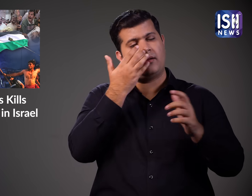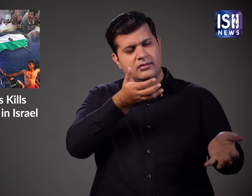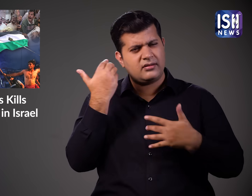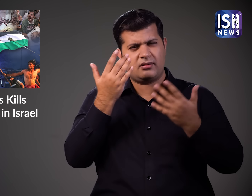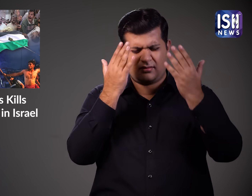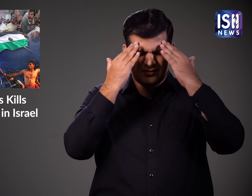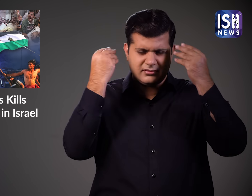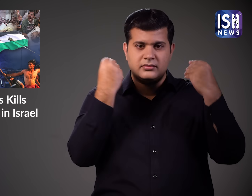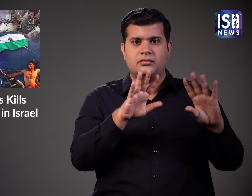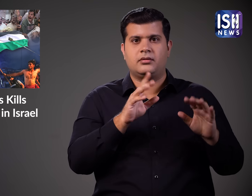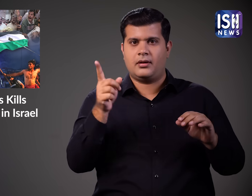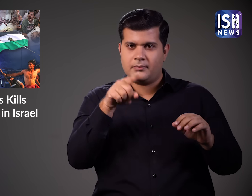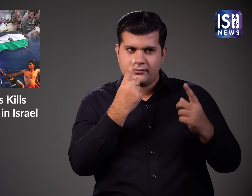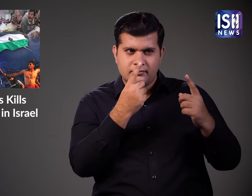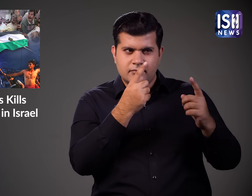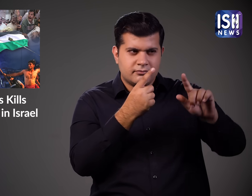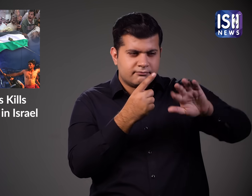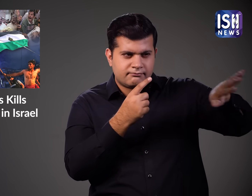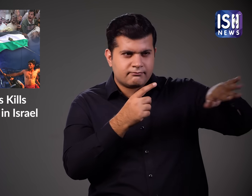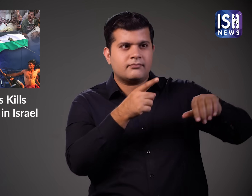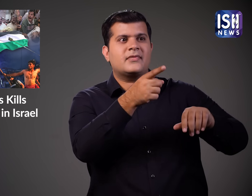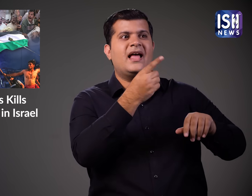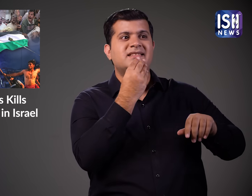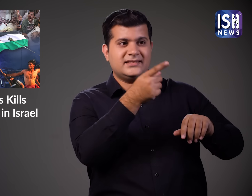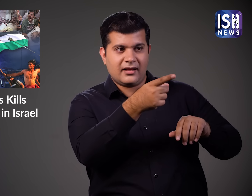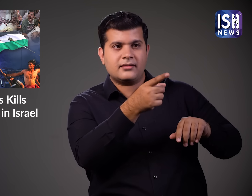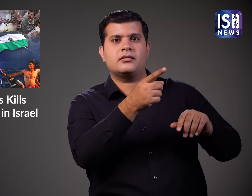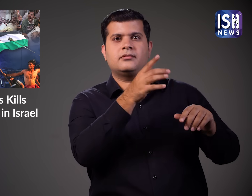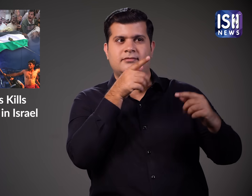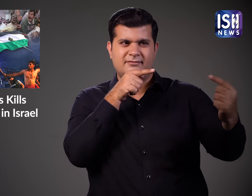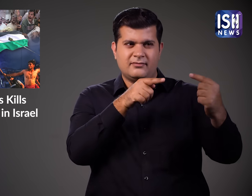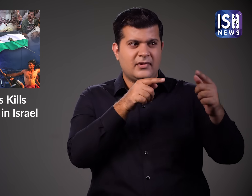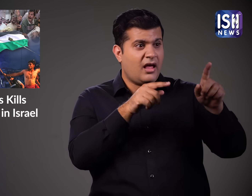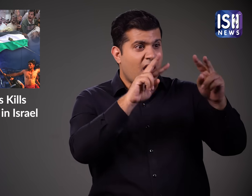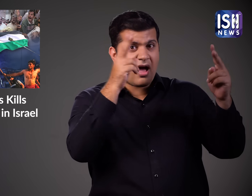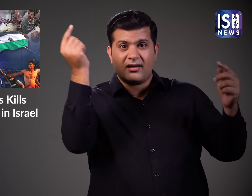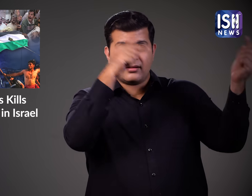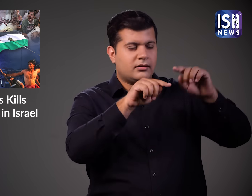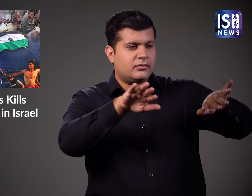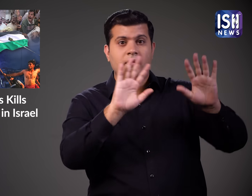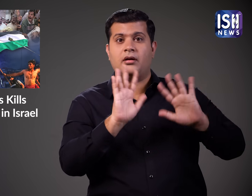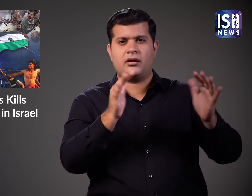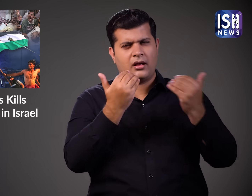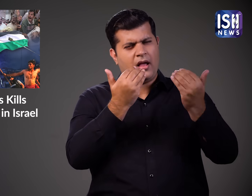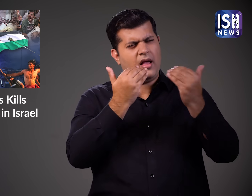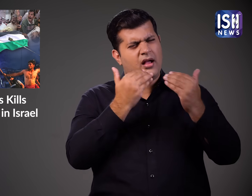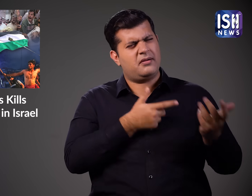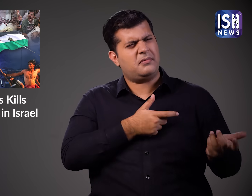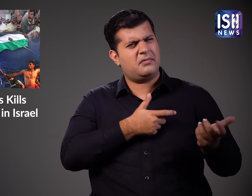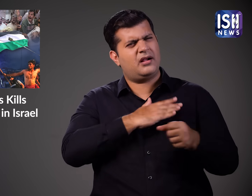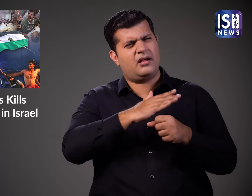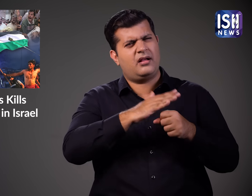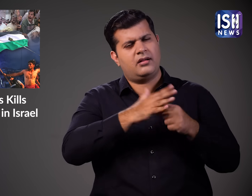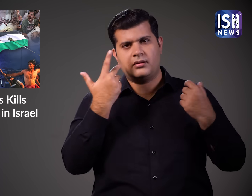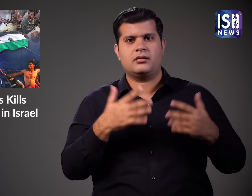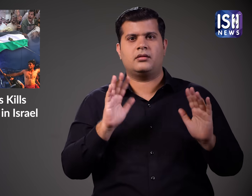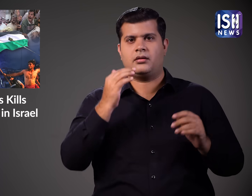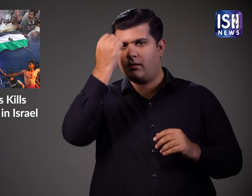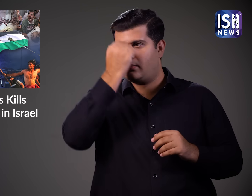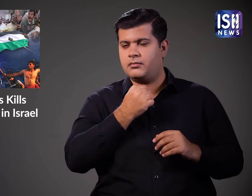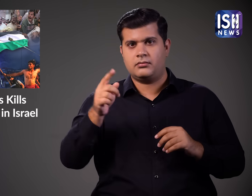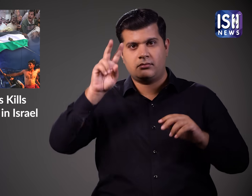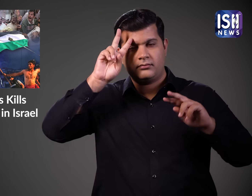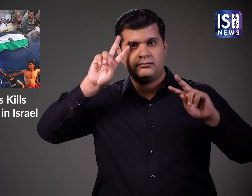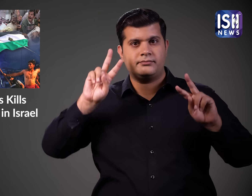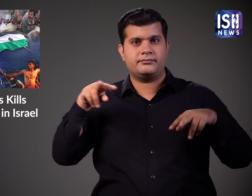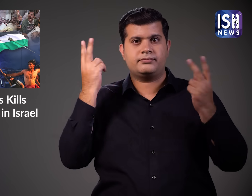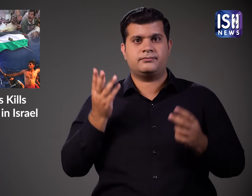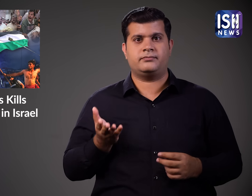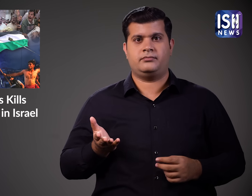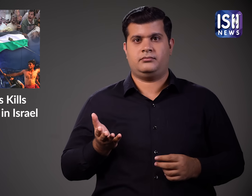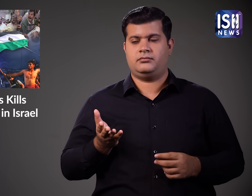Similarly many were taken hostage. Hamas could have targeted Israelis only but their random firing killed many others. Strange!